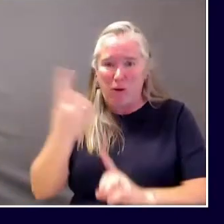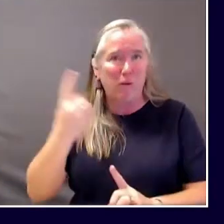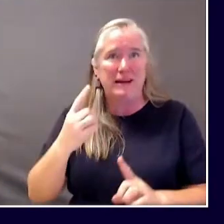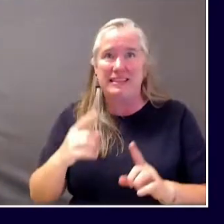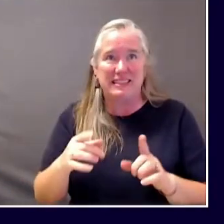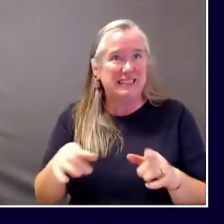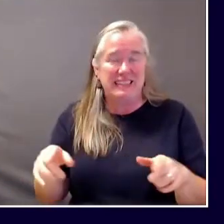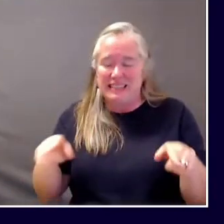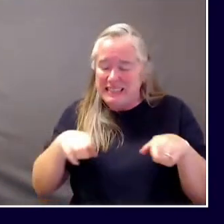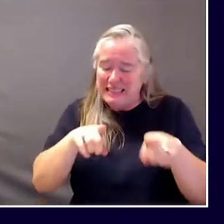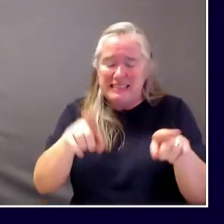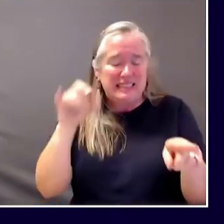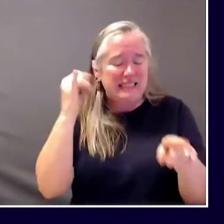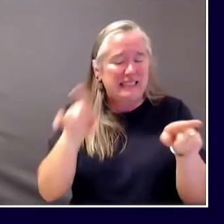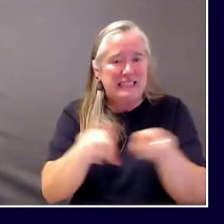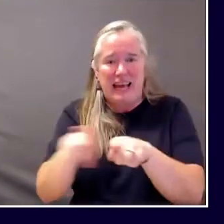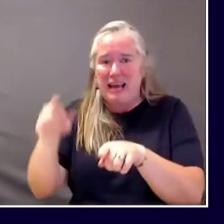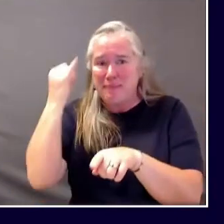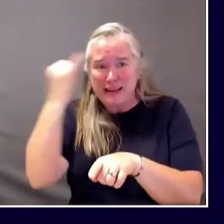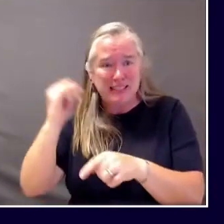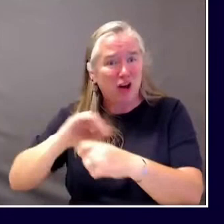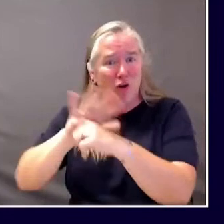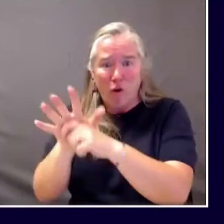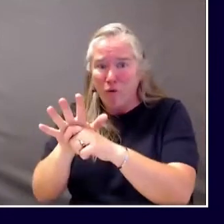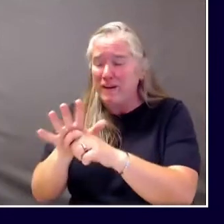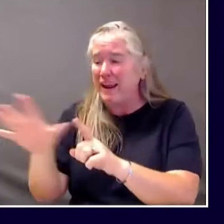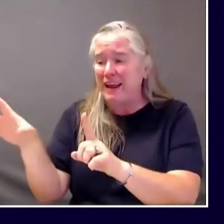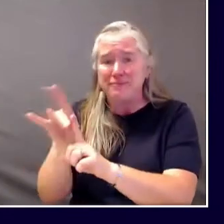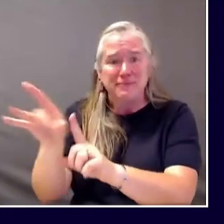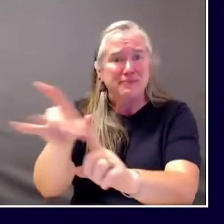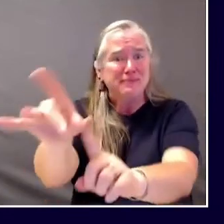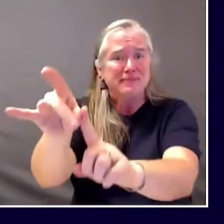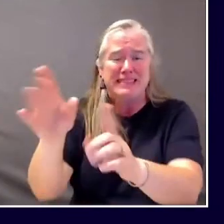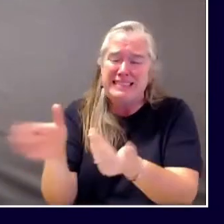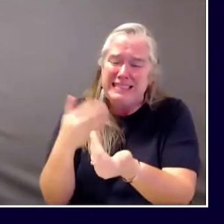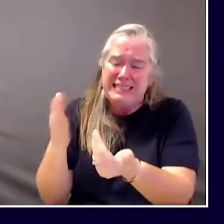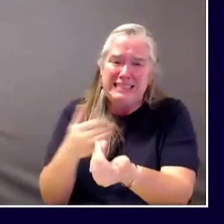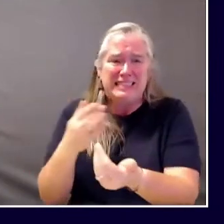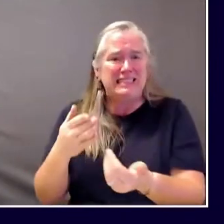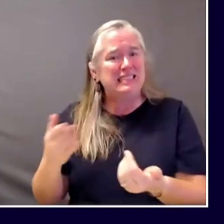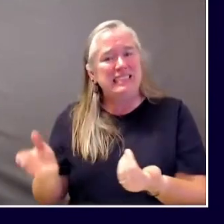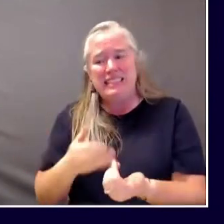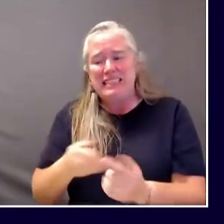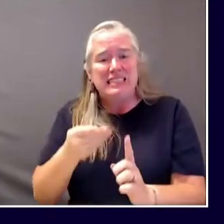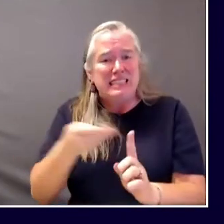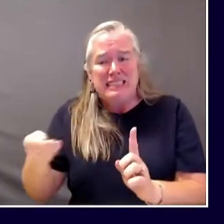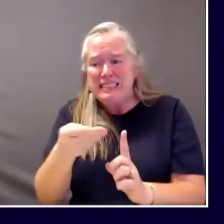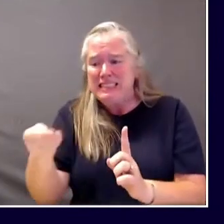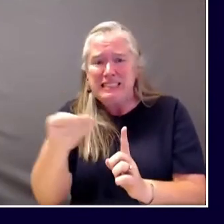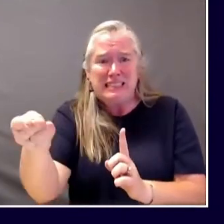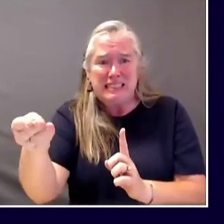this unlike glitter is very